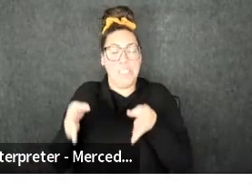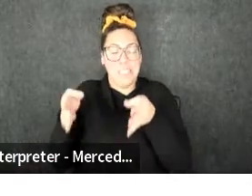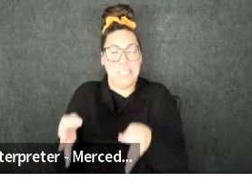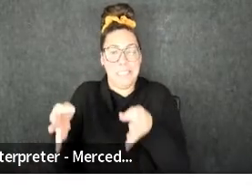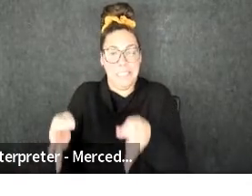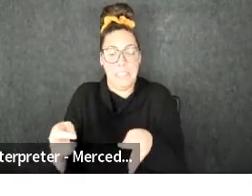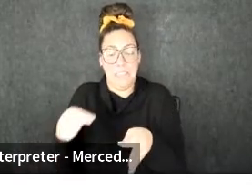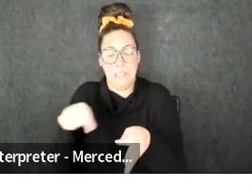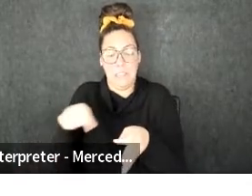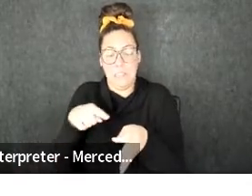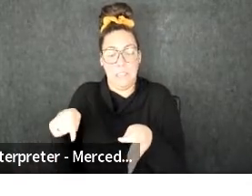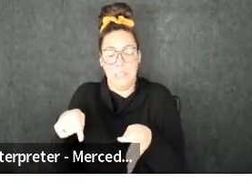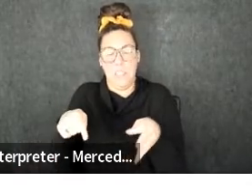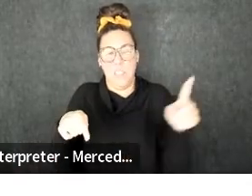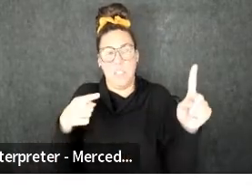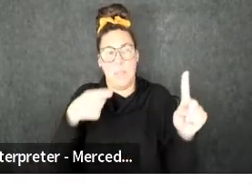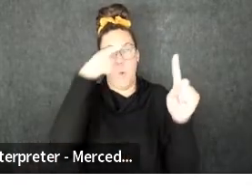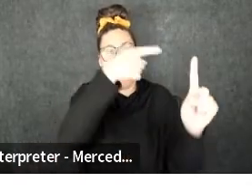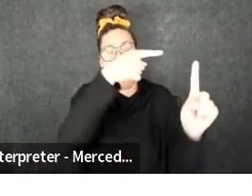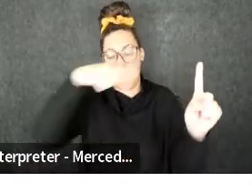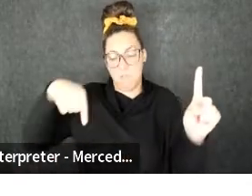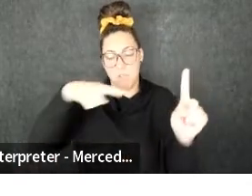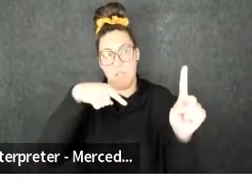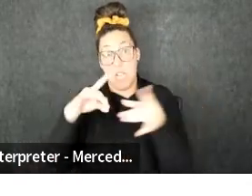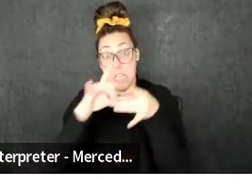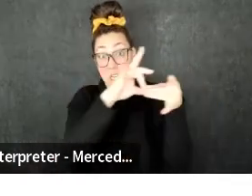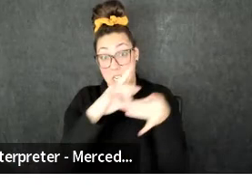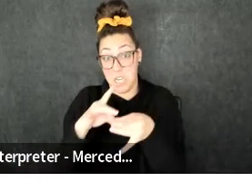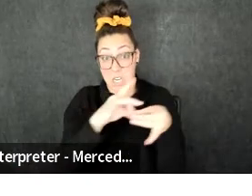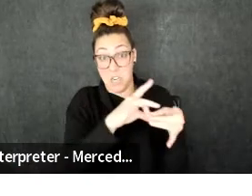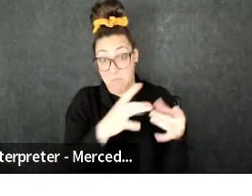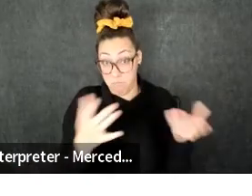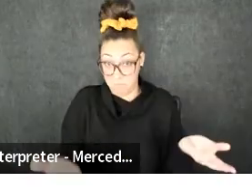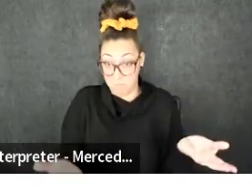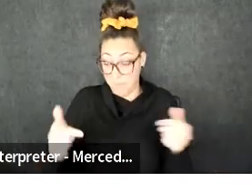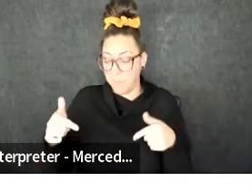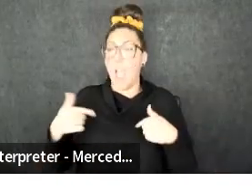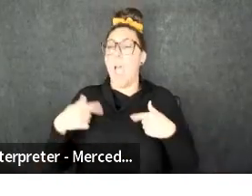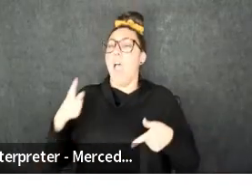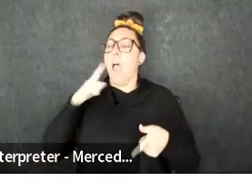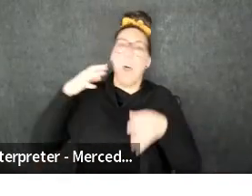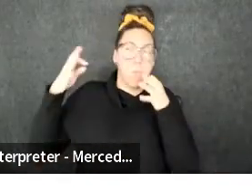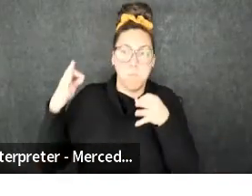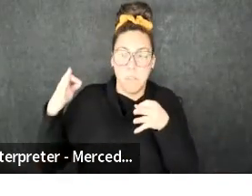We make a ton of decisions every day and so really asking yourself, is this decision and it might be automatic